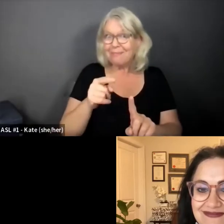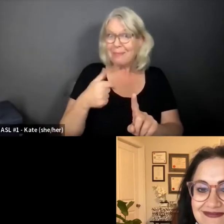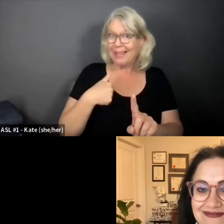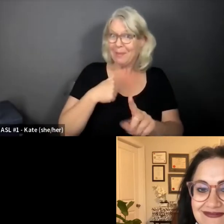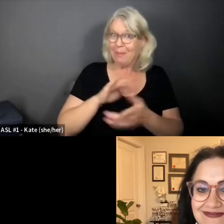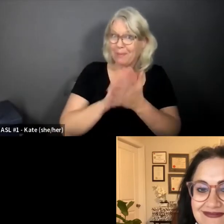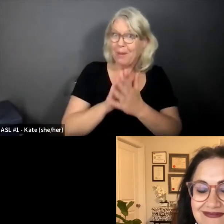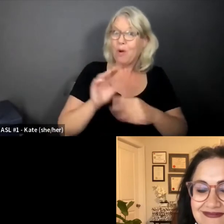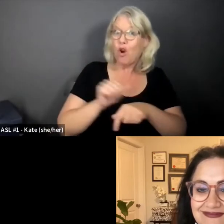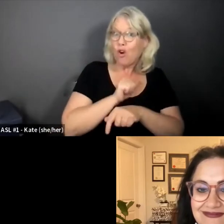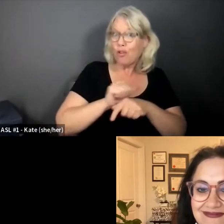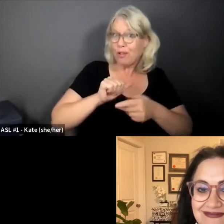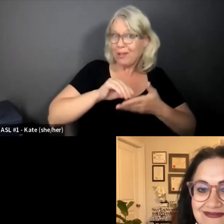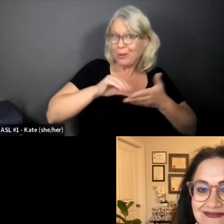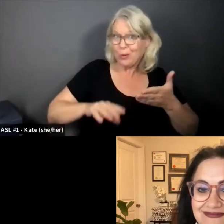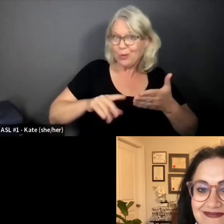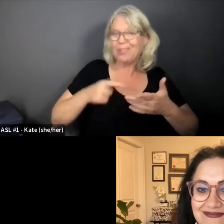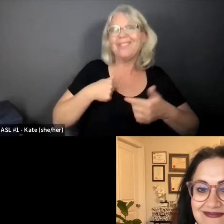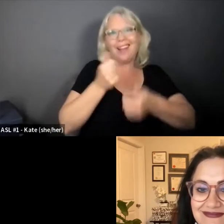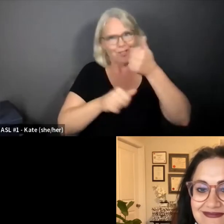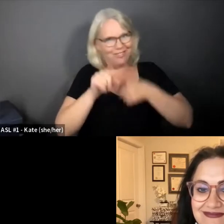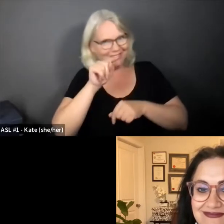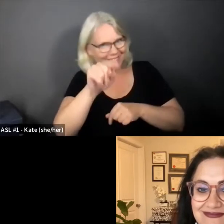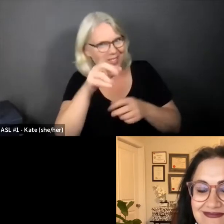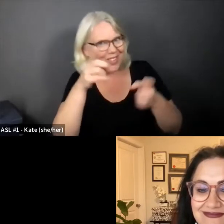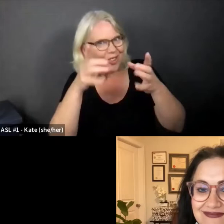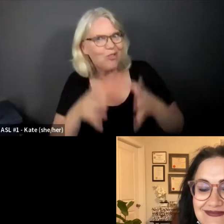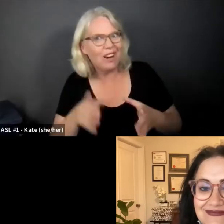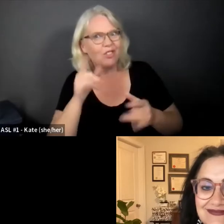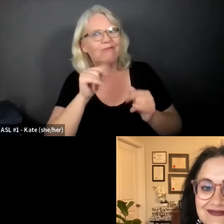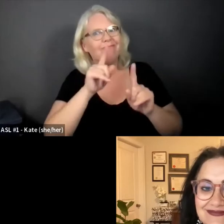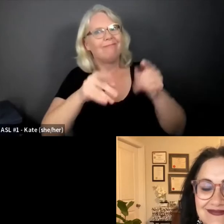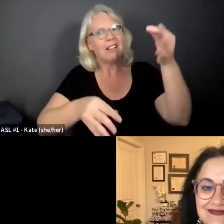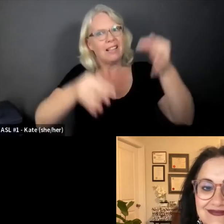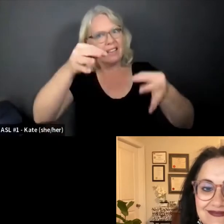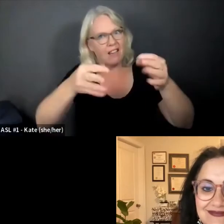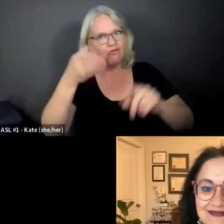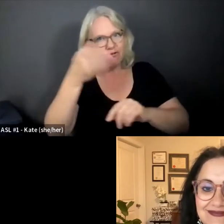I'VE LEARNED SO MUCH.